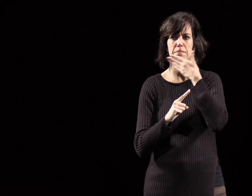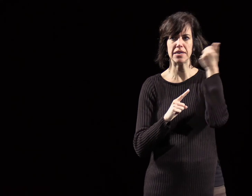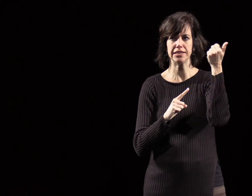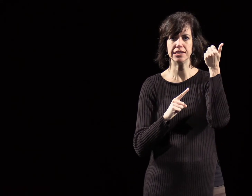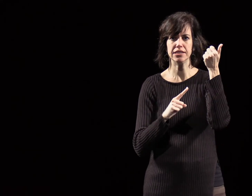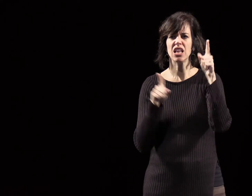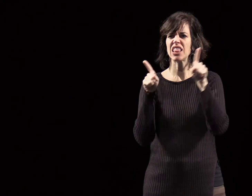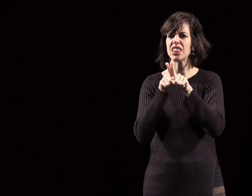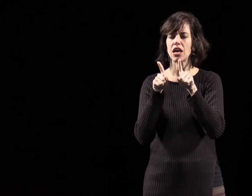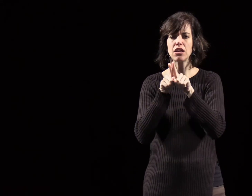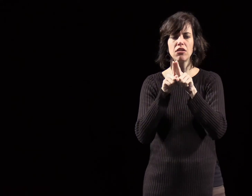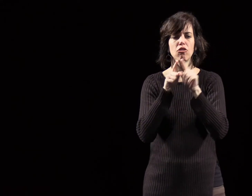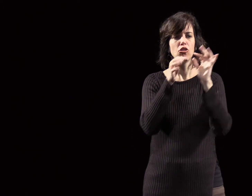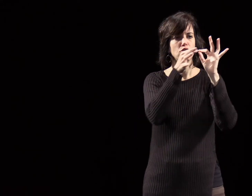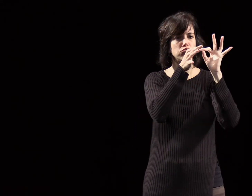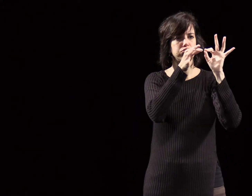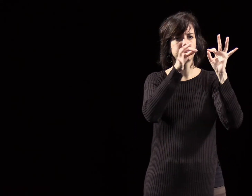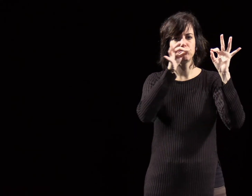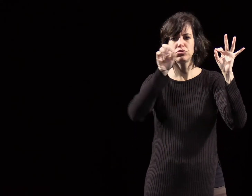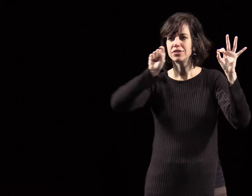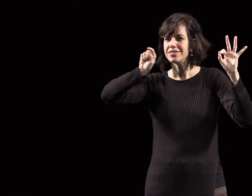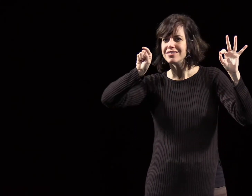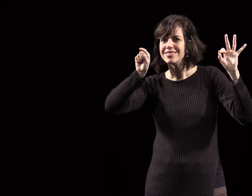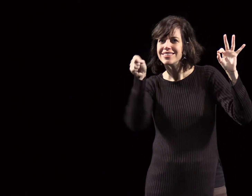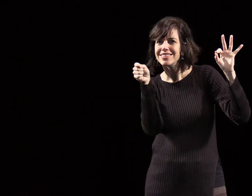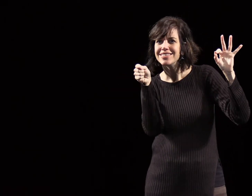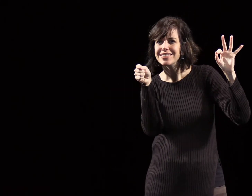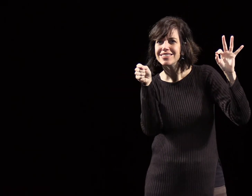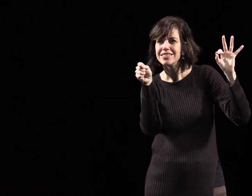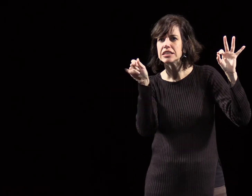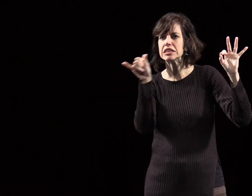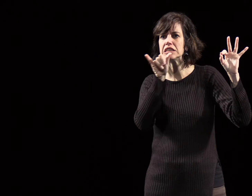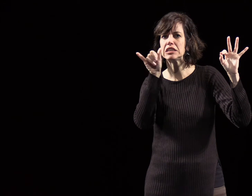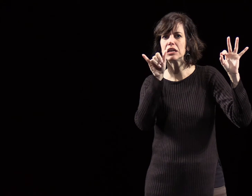And I realized that it should be in 3-minute segments.